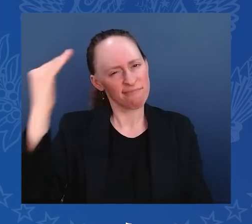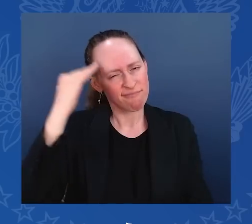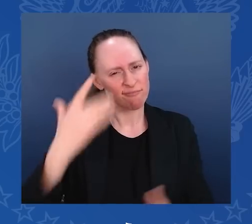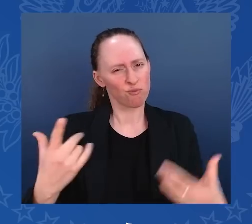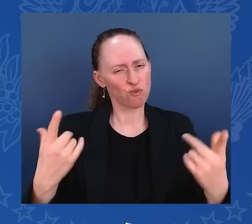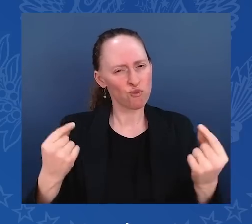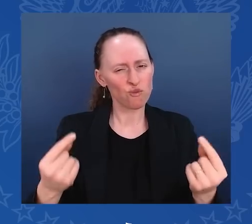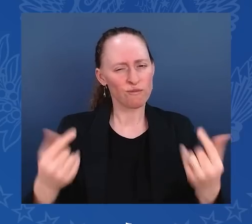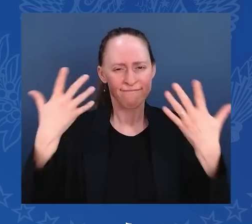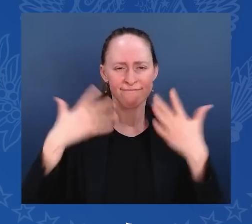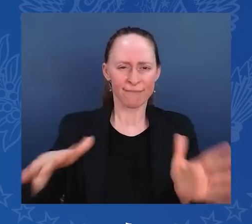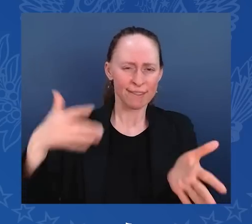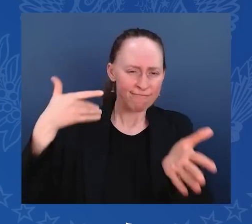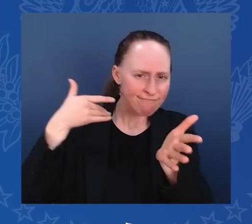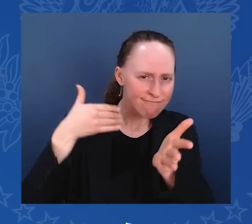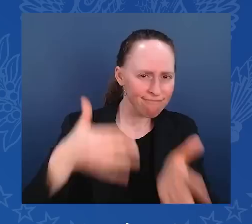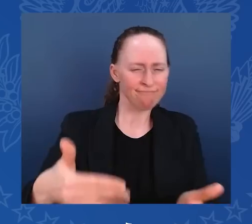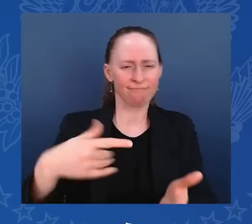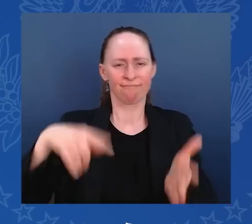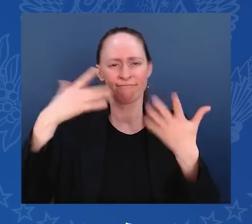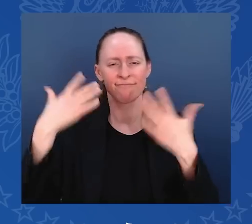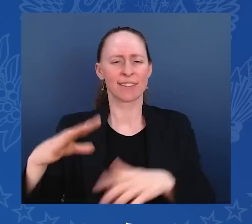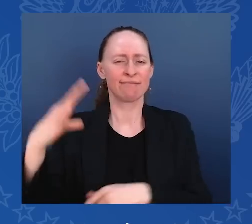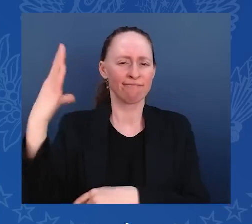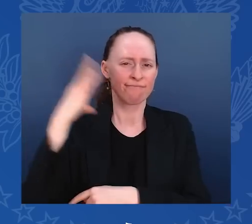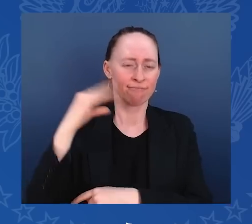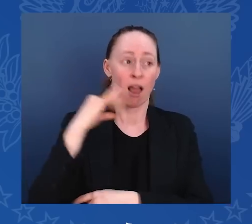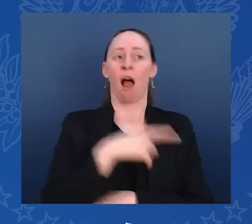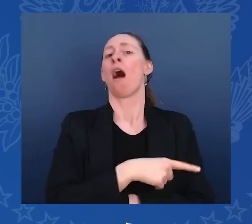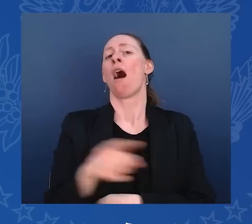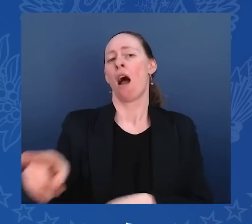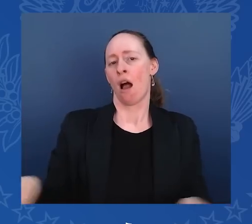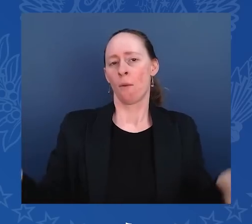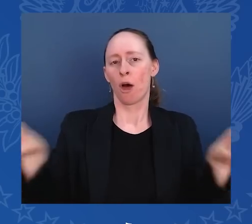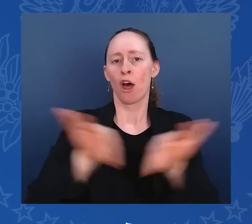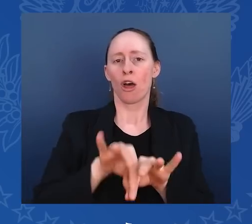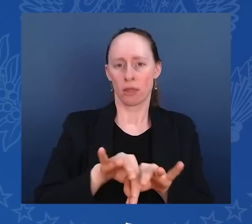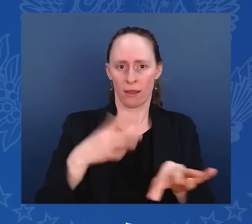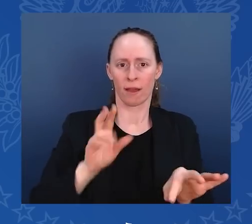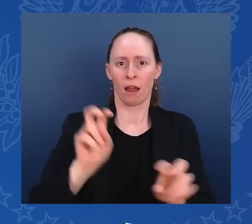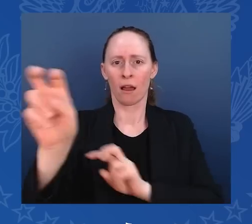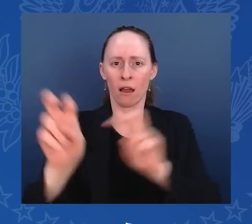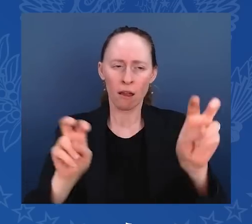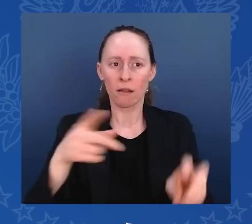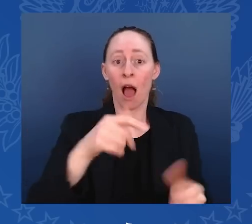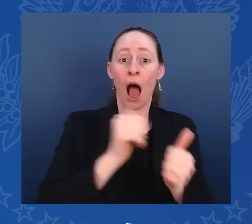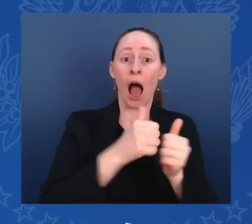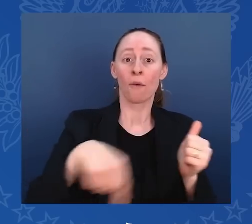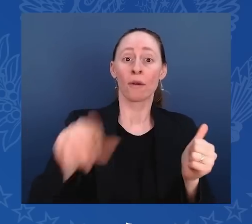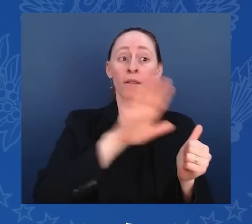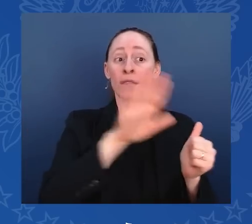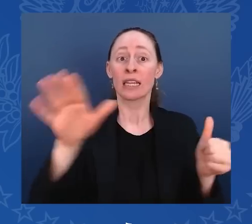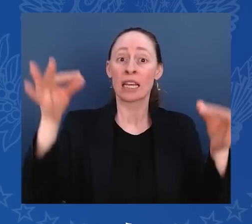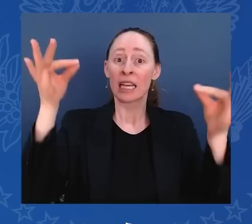You know, shaping the everyday lives of Americans. Protecting our basic freedoms. I never thought we'd be talking about this.